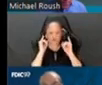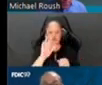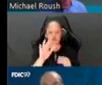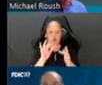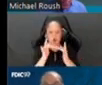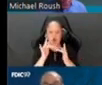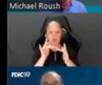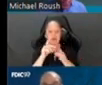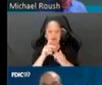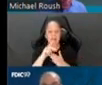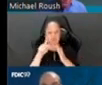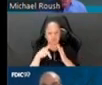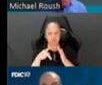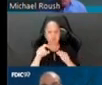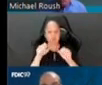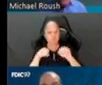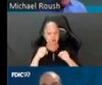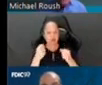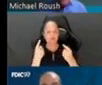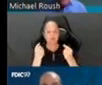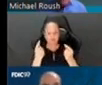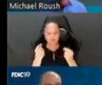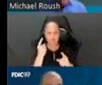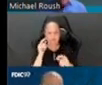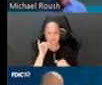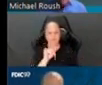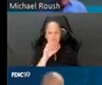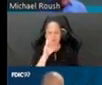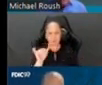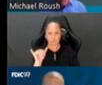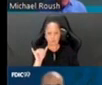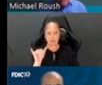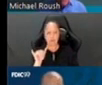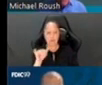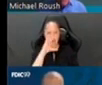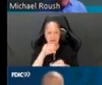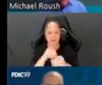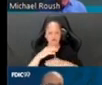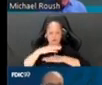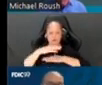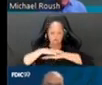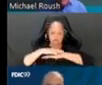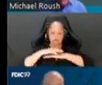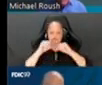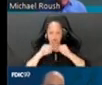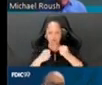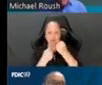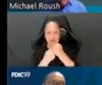is possible to do it that way. It involves having a platform that can support volunteers